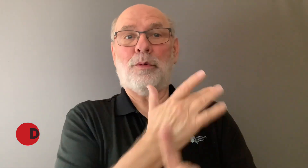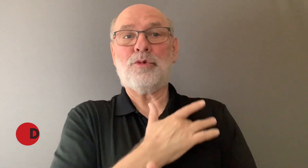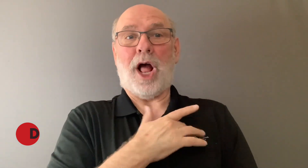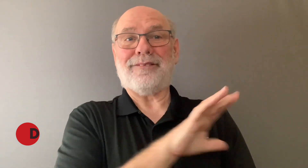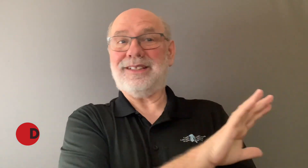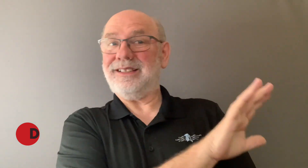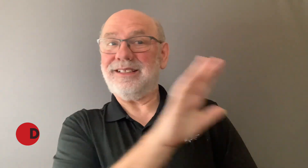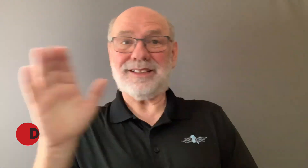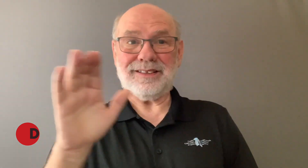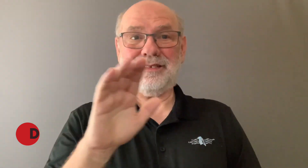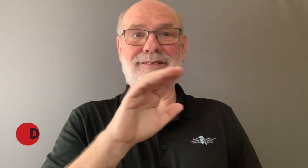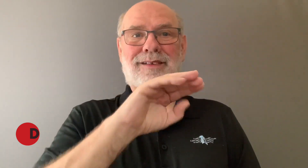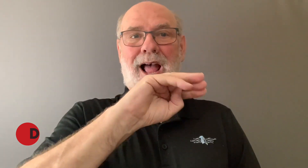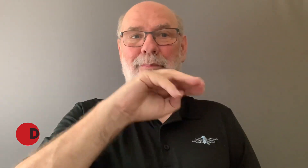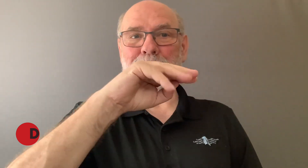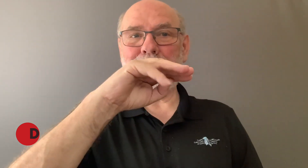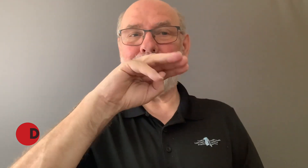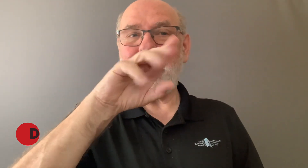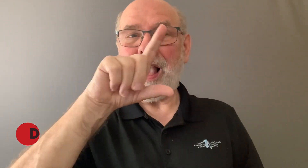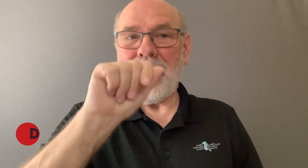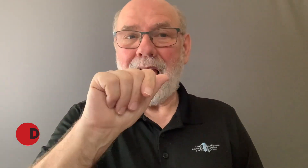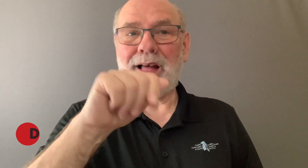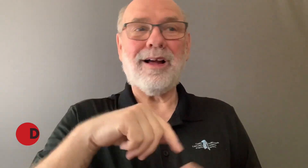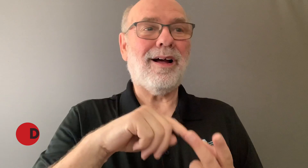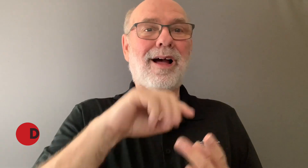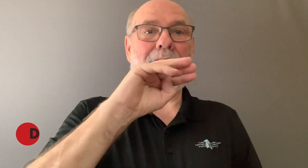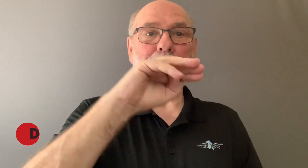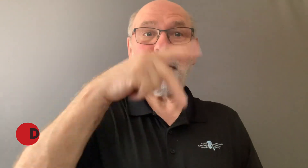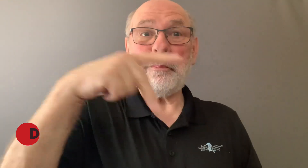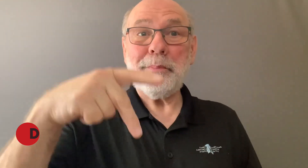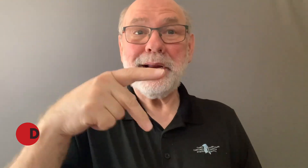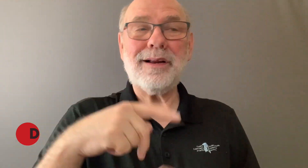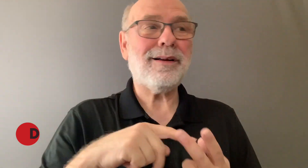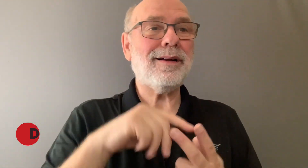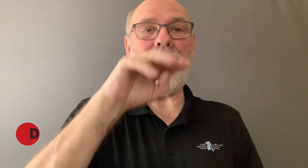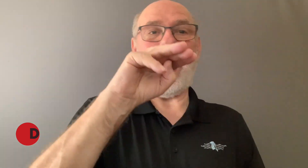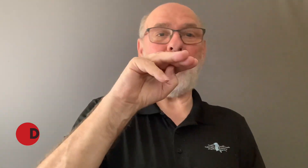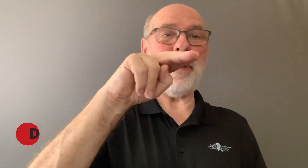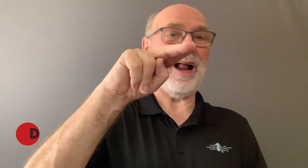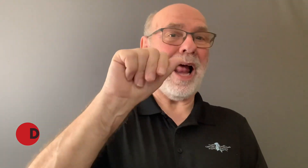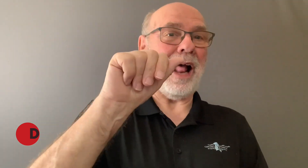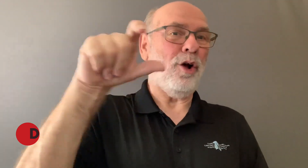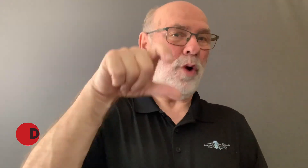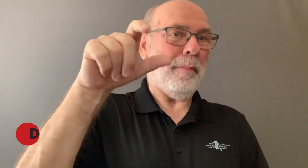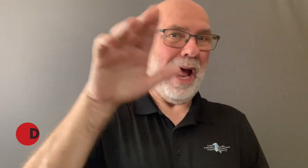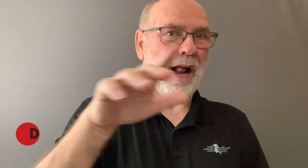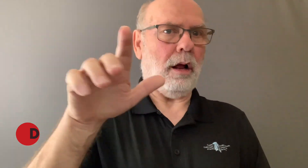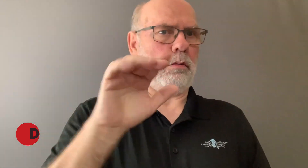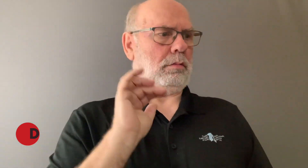legislators in each province, MLA, MPP, MNA in Quebec to realize